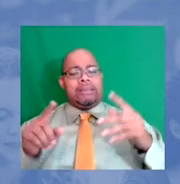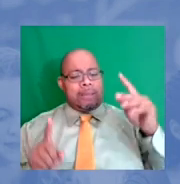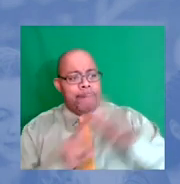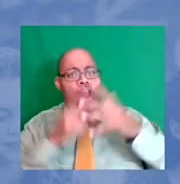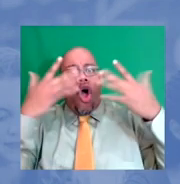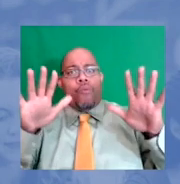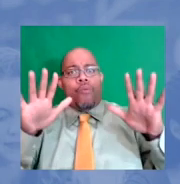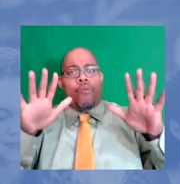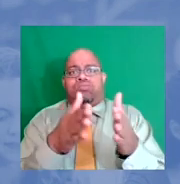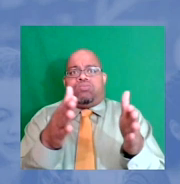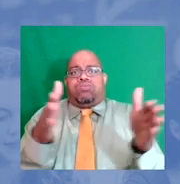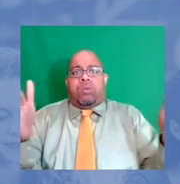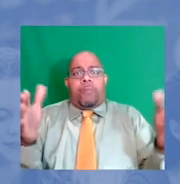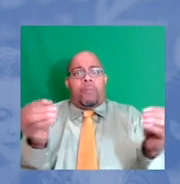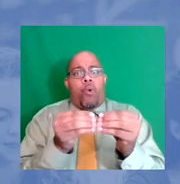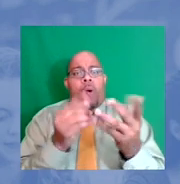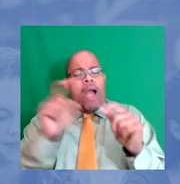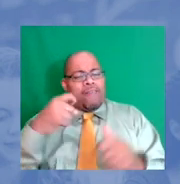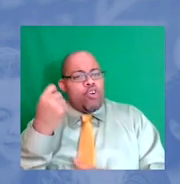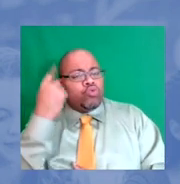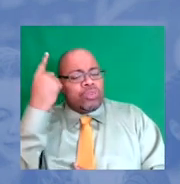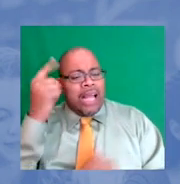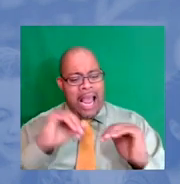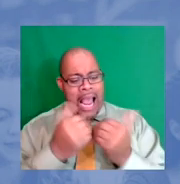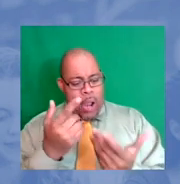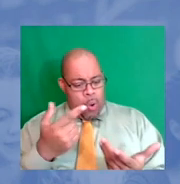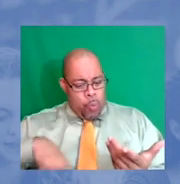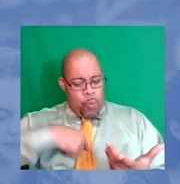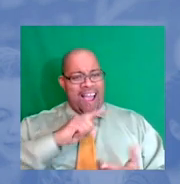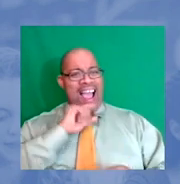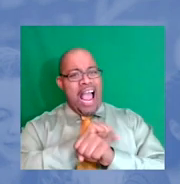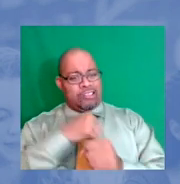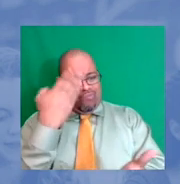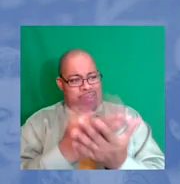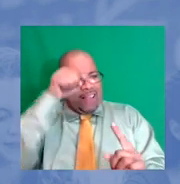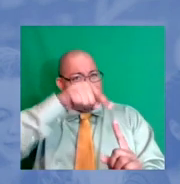IMPORTANT TO UNDERSTAND HOW DID WE ACTUALLY GET TO WHERE WE ARE? AND SO IF YOU CAN HELP